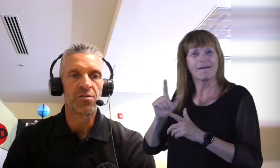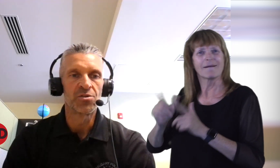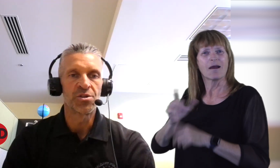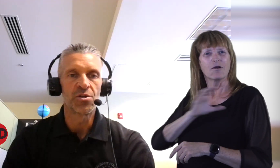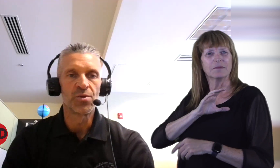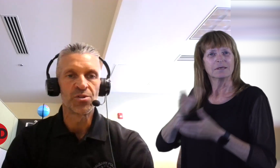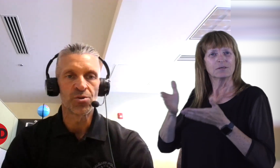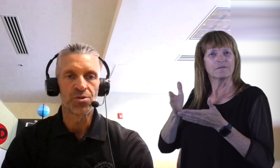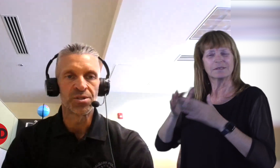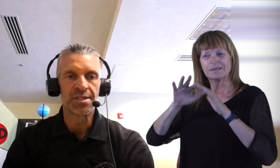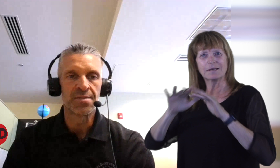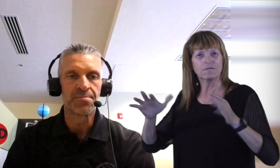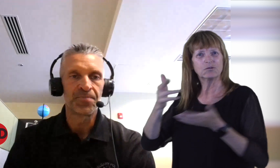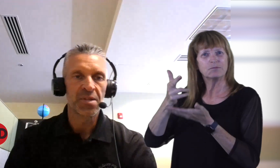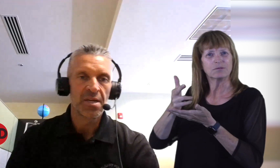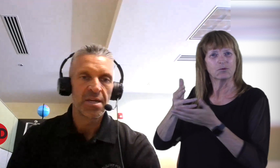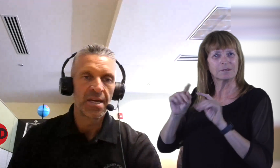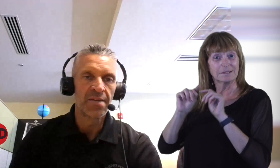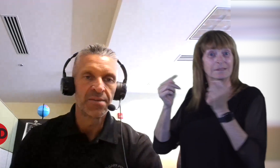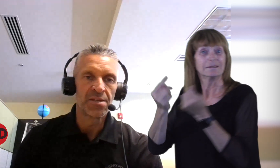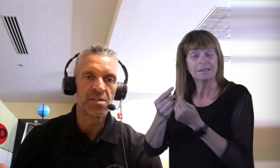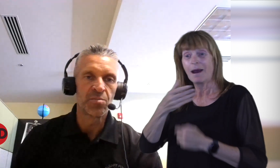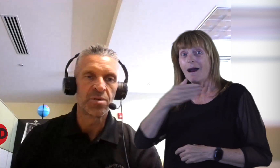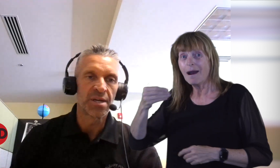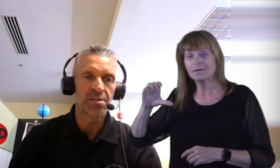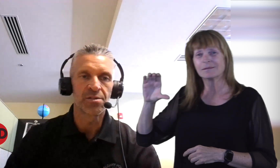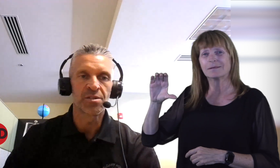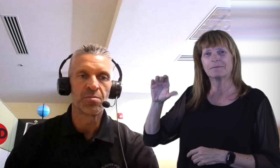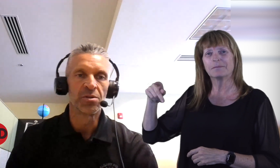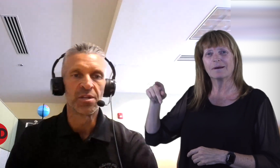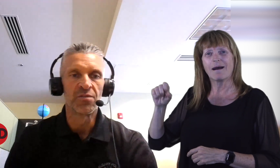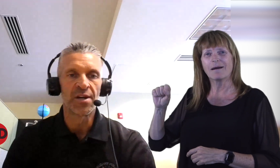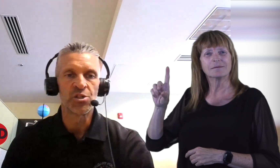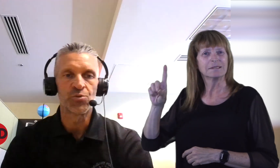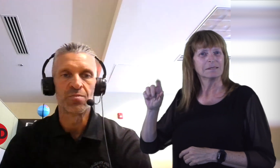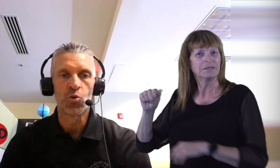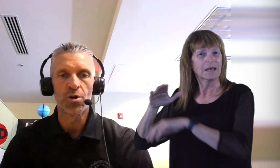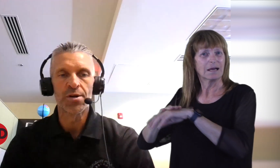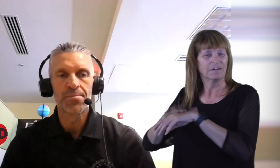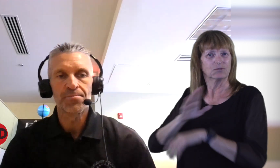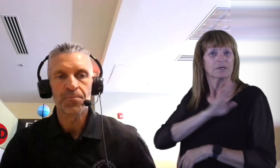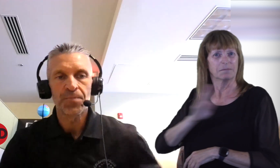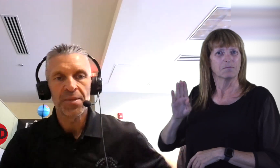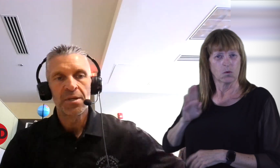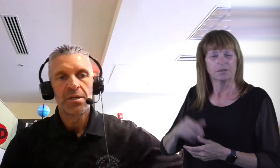by the Calgary Police Service Diversity Resources Team and